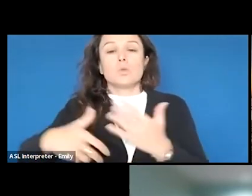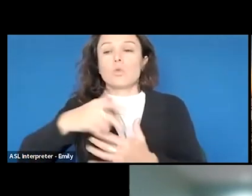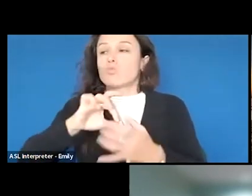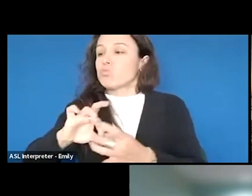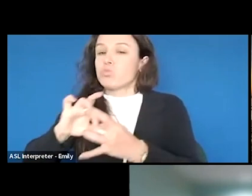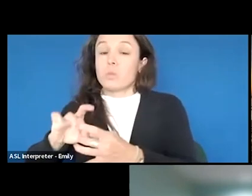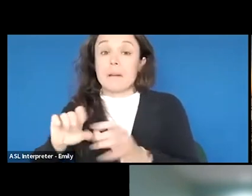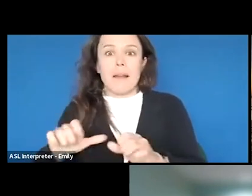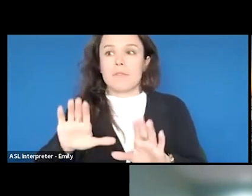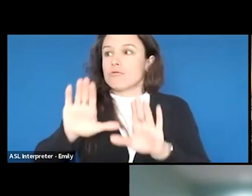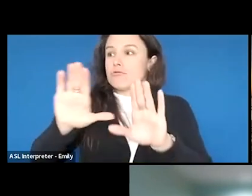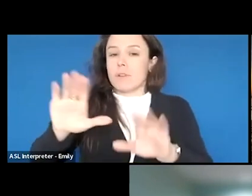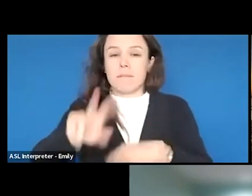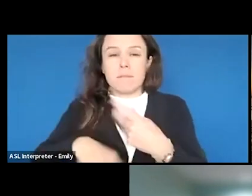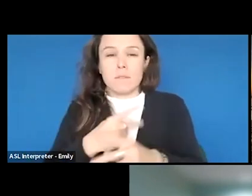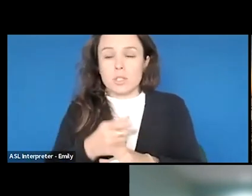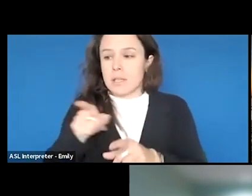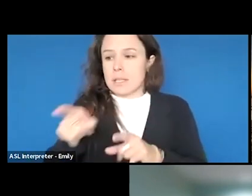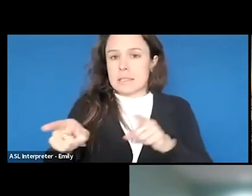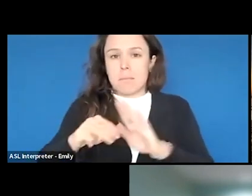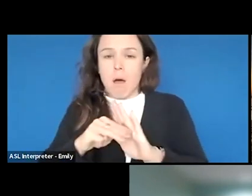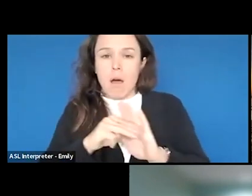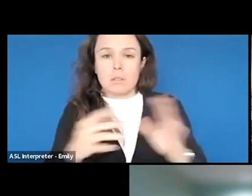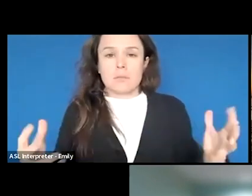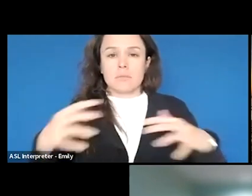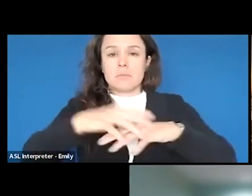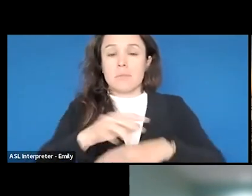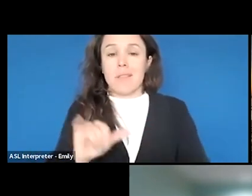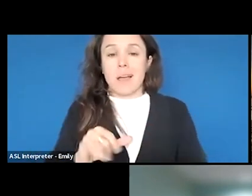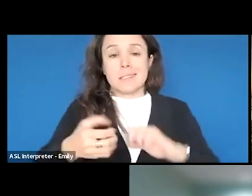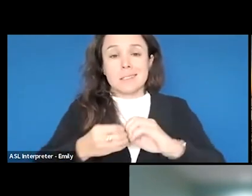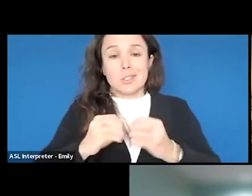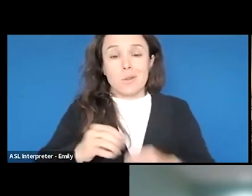versions of combining these two models such as your digital phone which has lots of AI